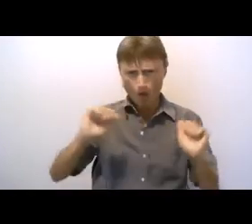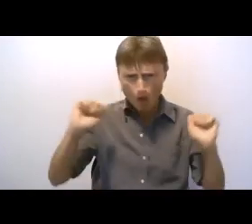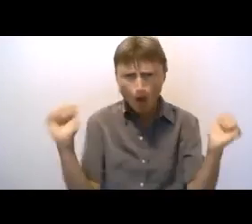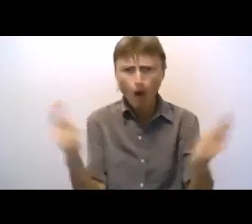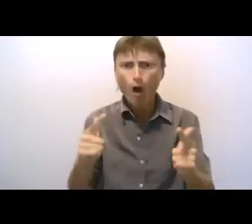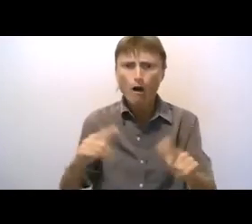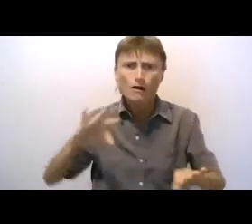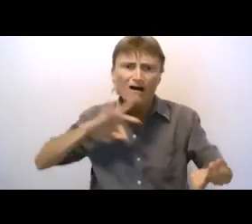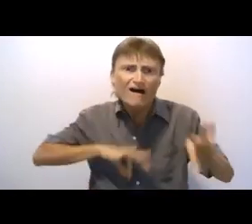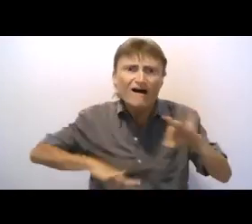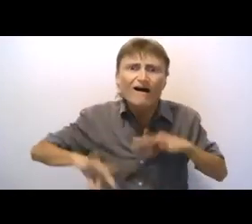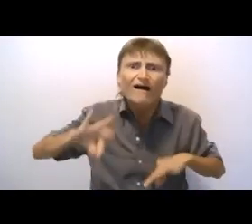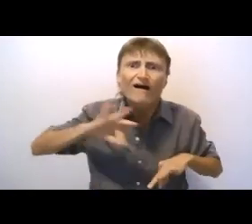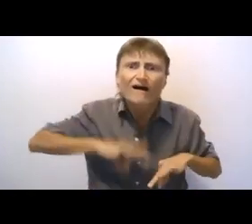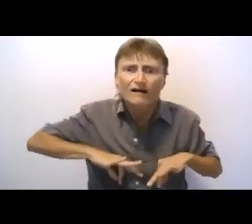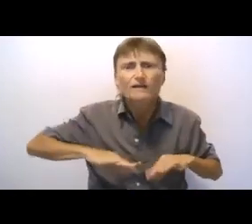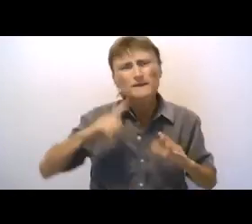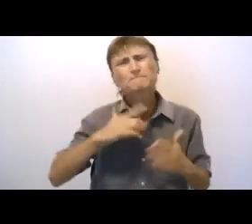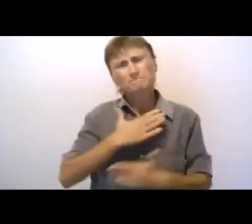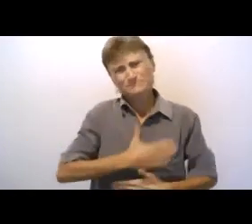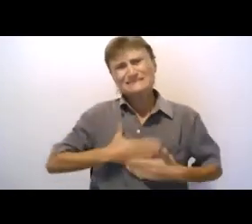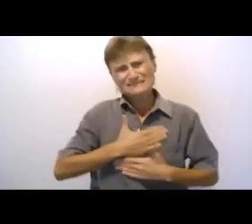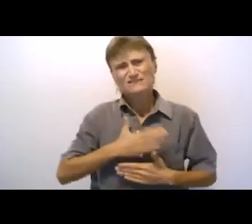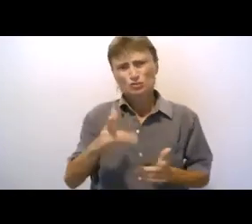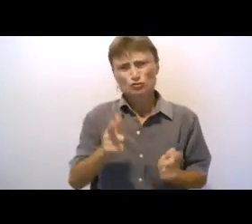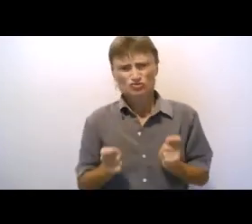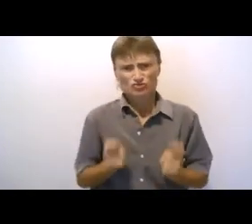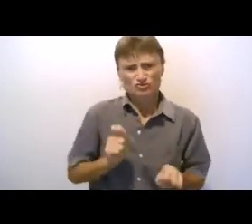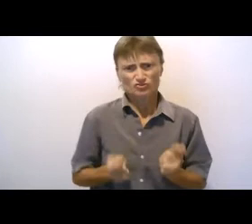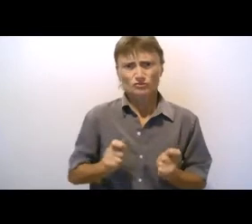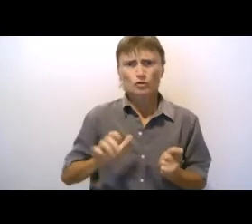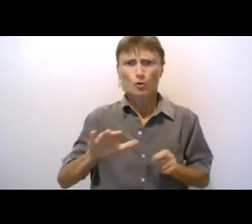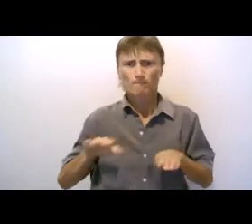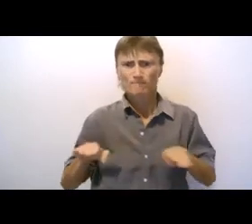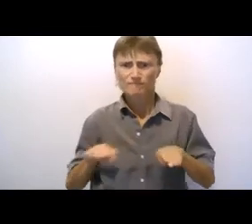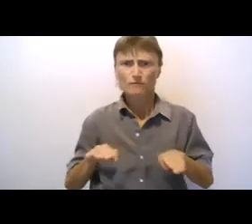your behavior. Be open to calling in harmful attitudes, as